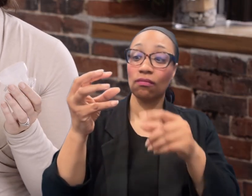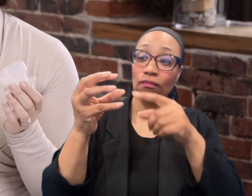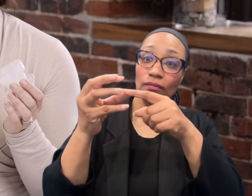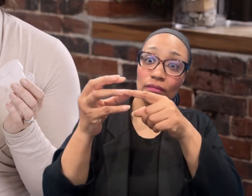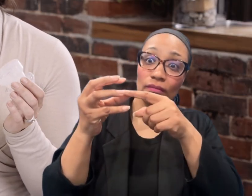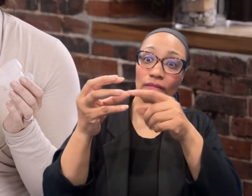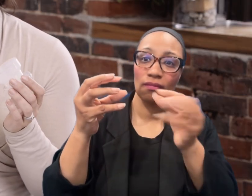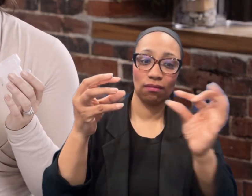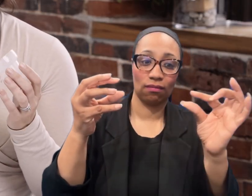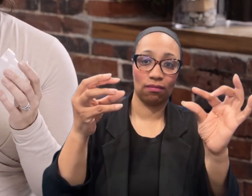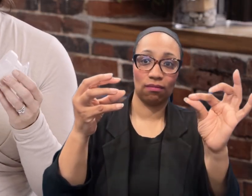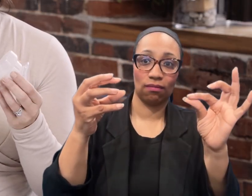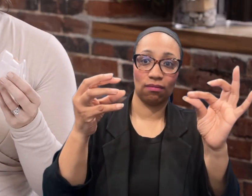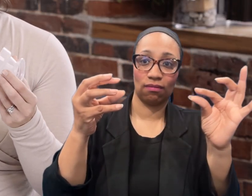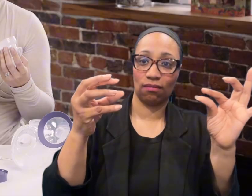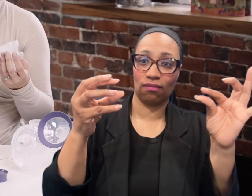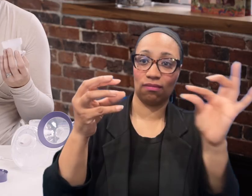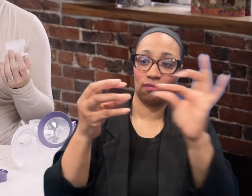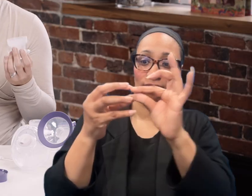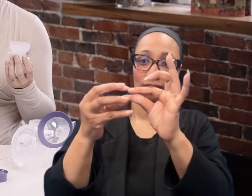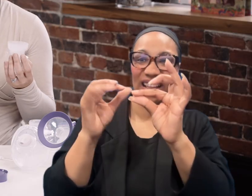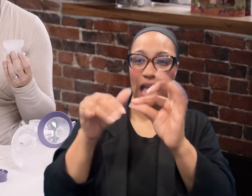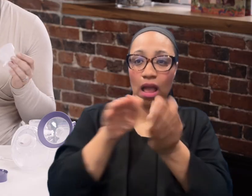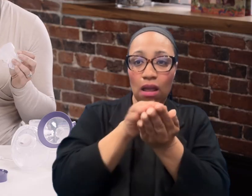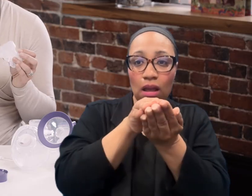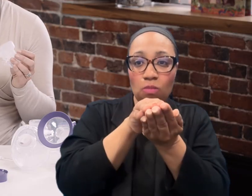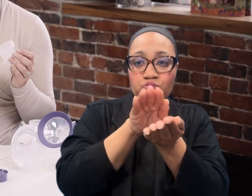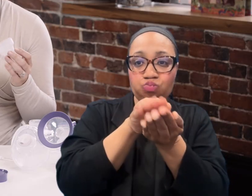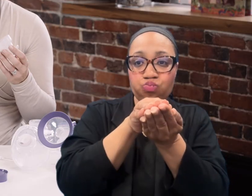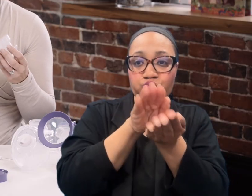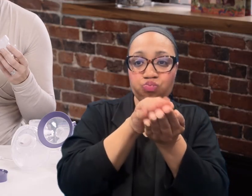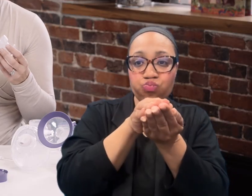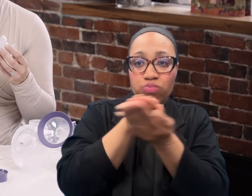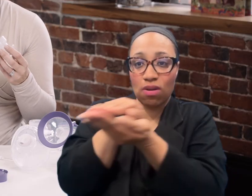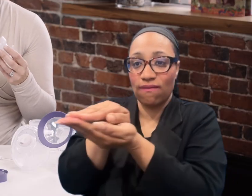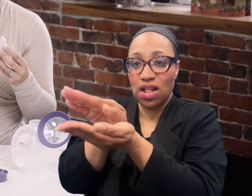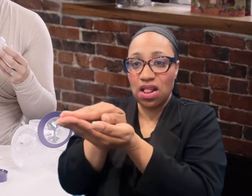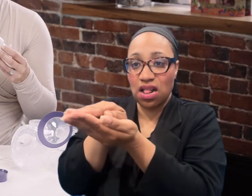clear. So, you can see that there. And Lansinoh does recommend when you put your duckbill valve on